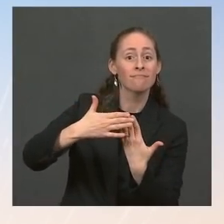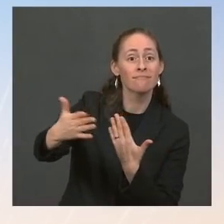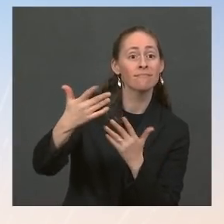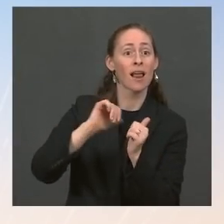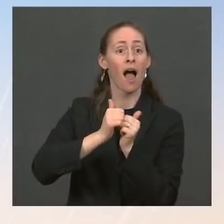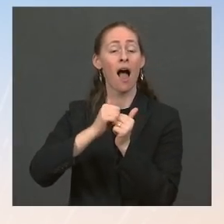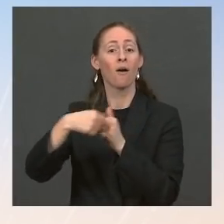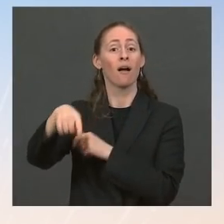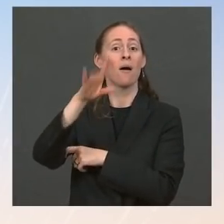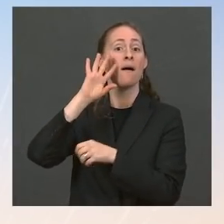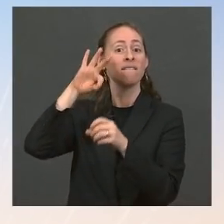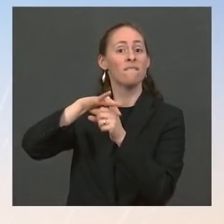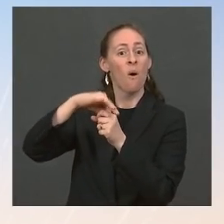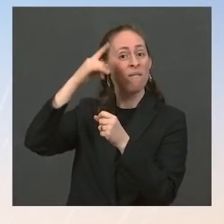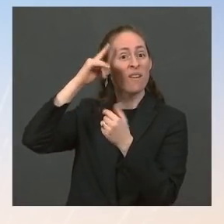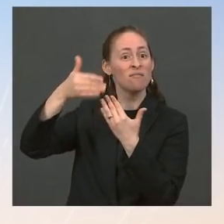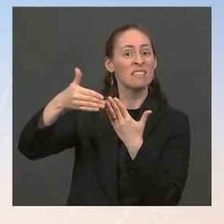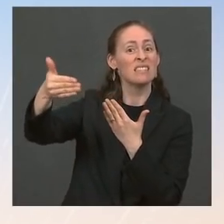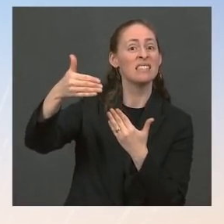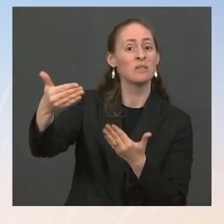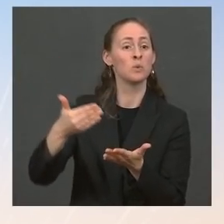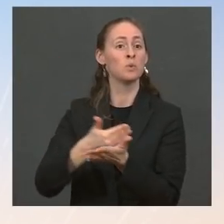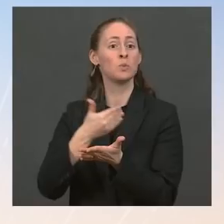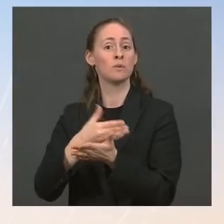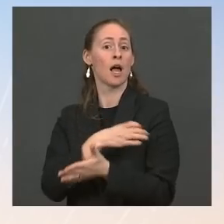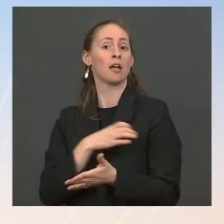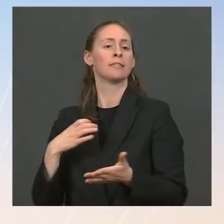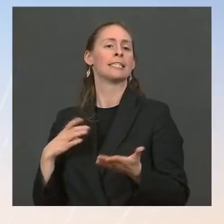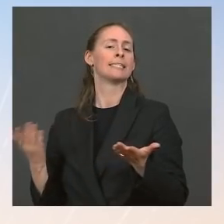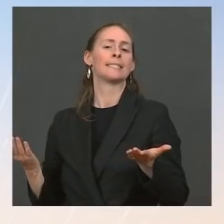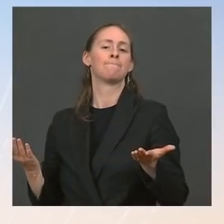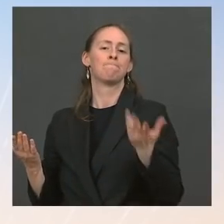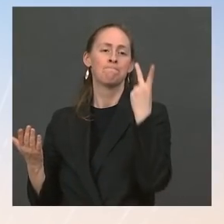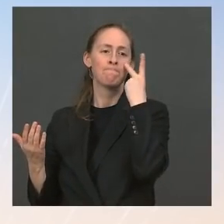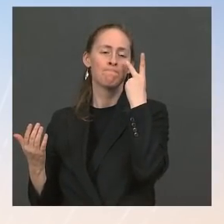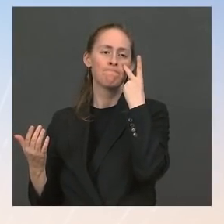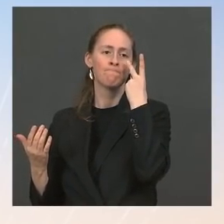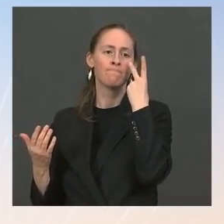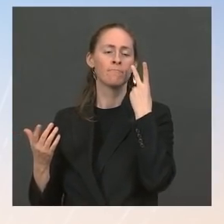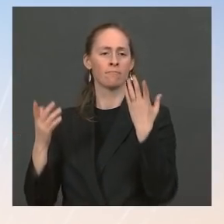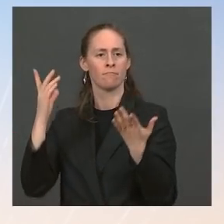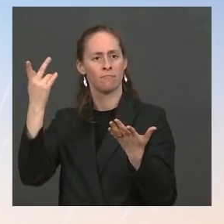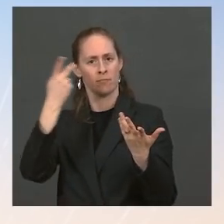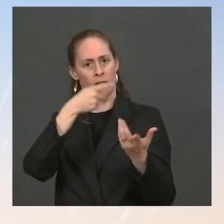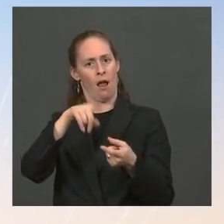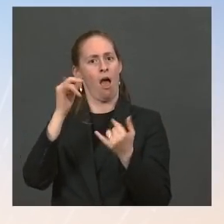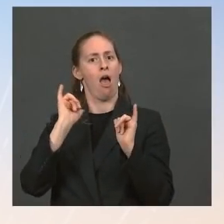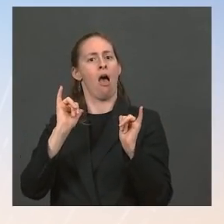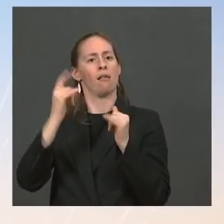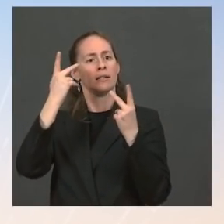he is somebody who wants to govern for all people, pursue opportunities to work in a bipartisan way. Today is a great example of that,